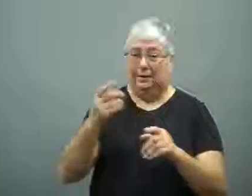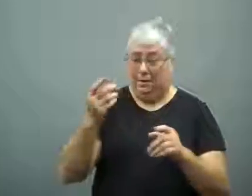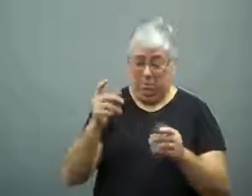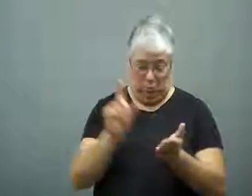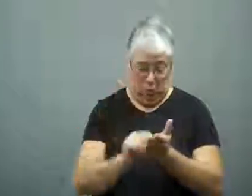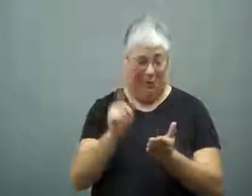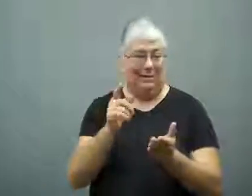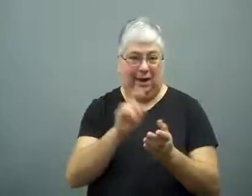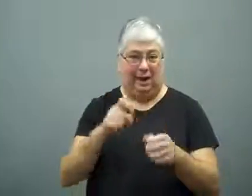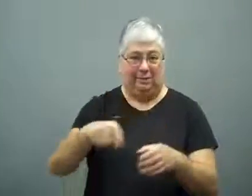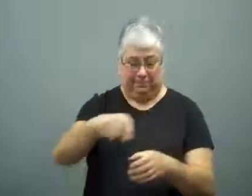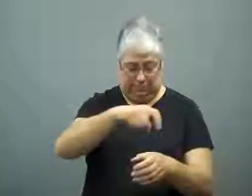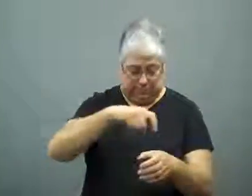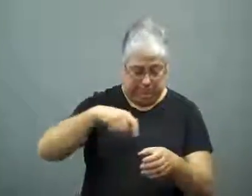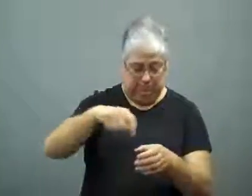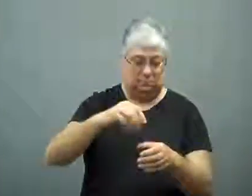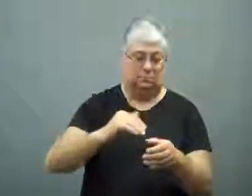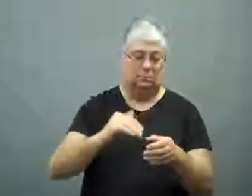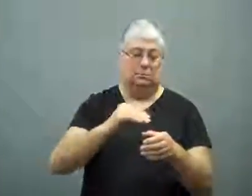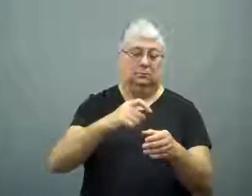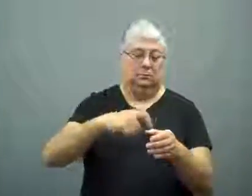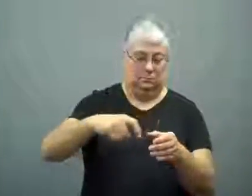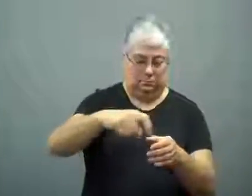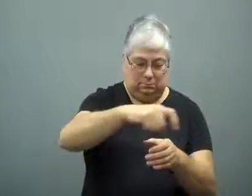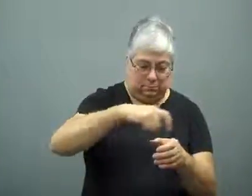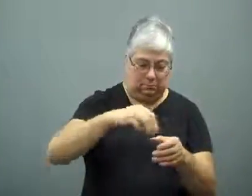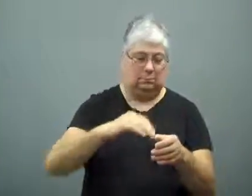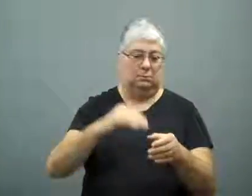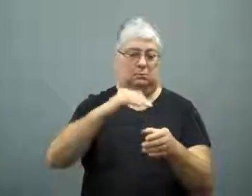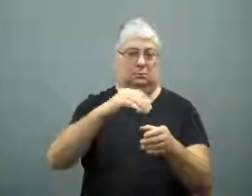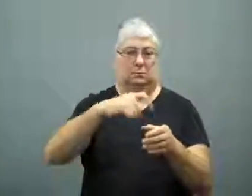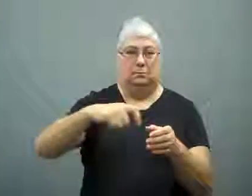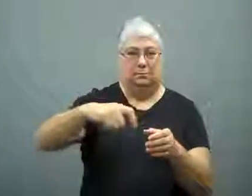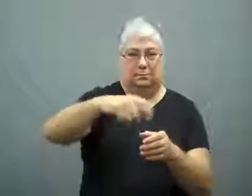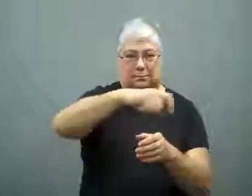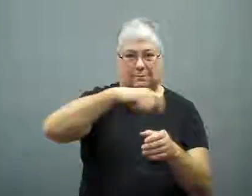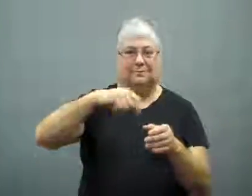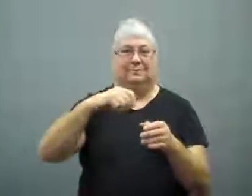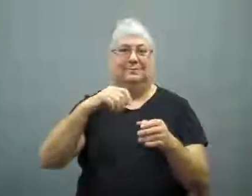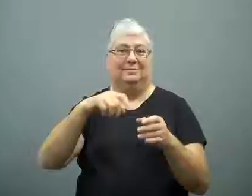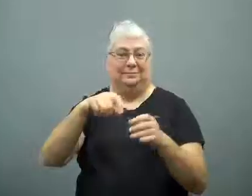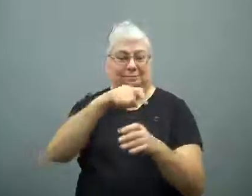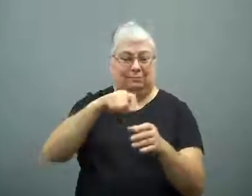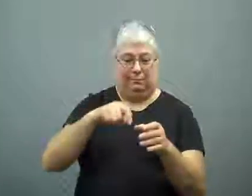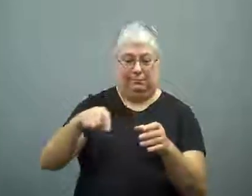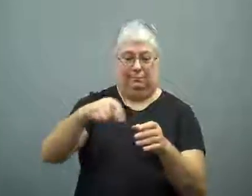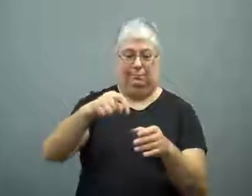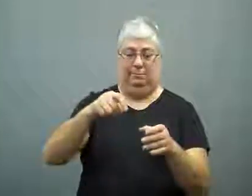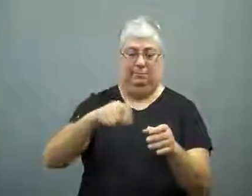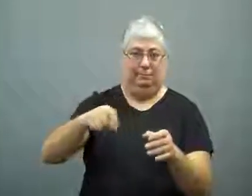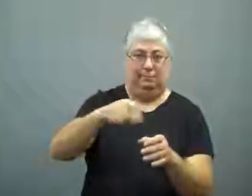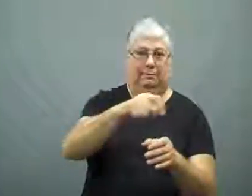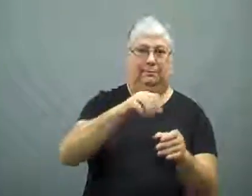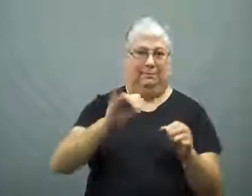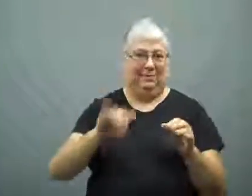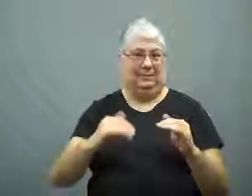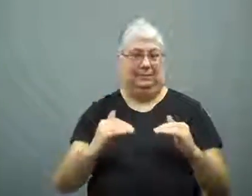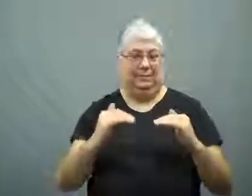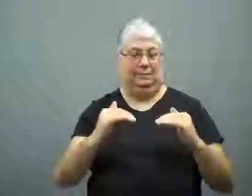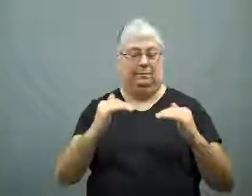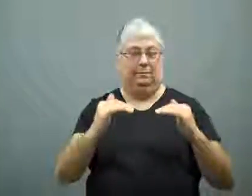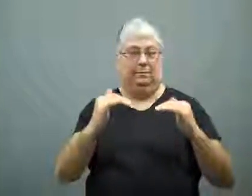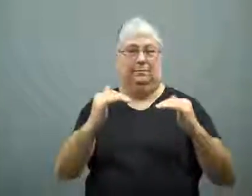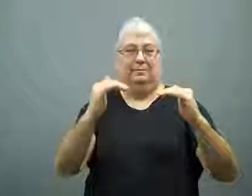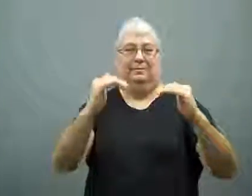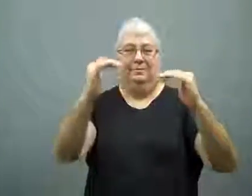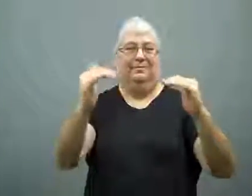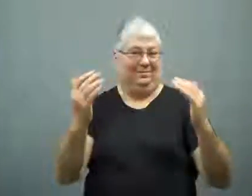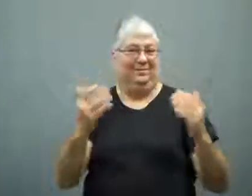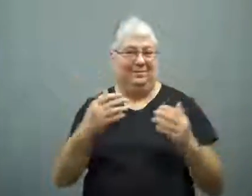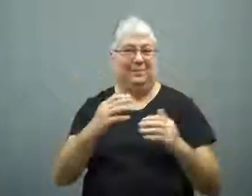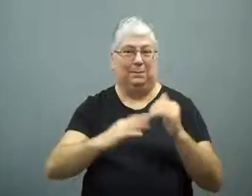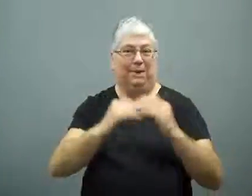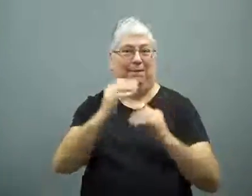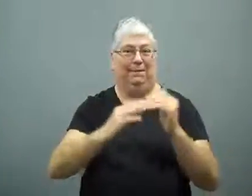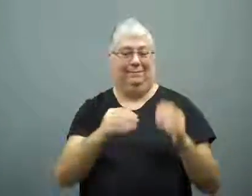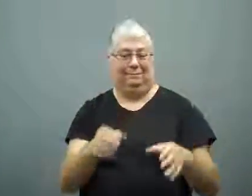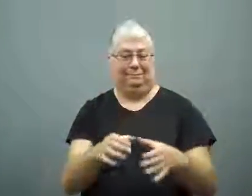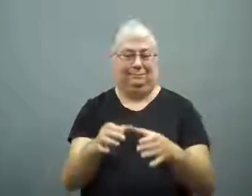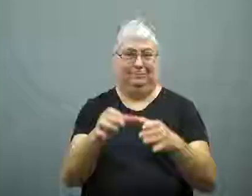It will print an object layer by layer until the object is completed.